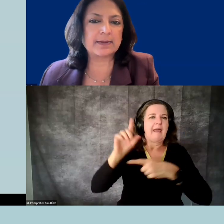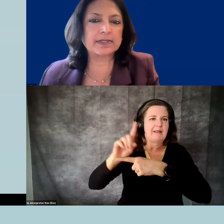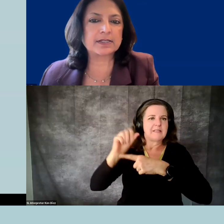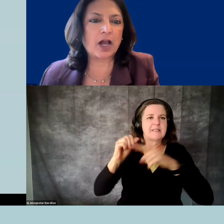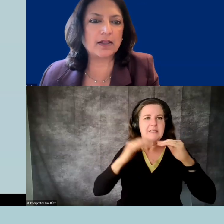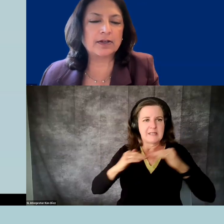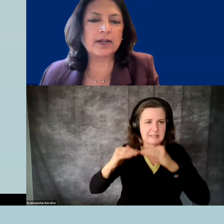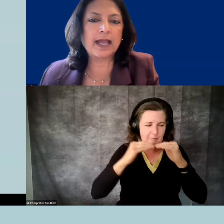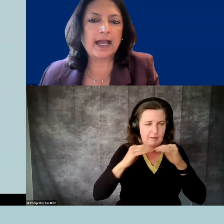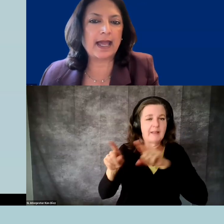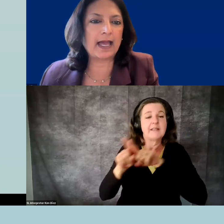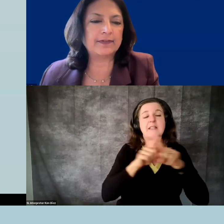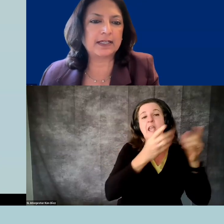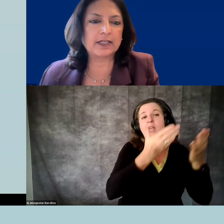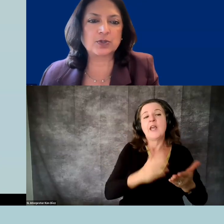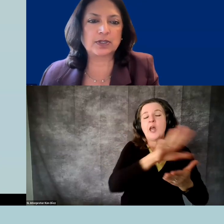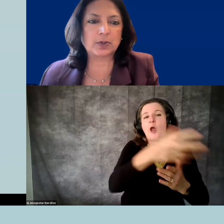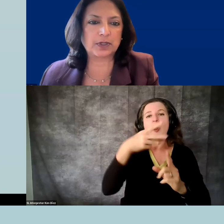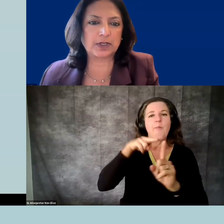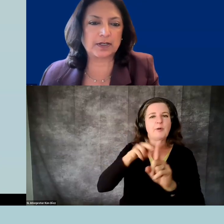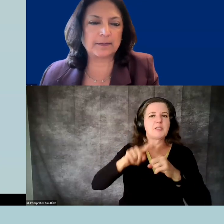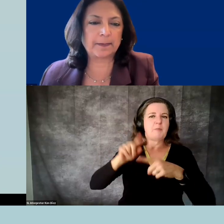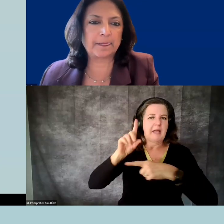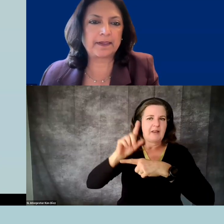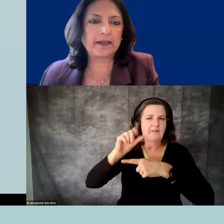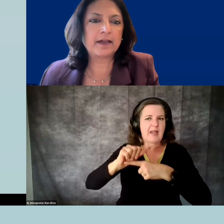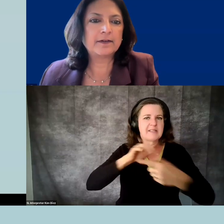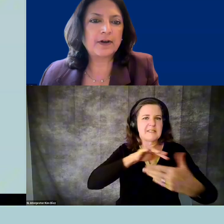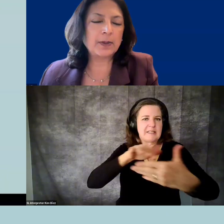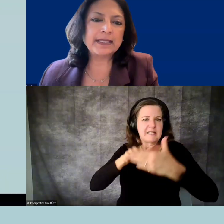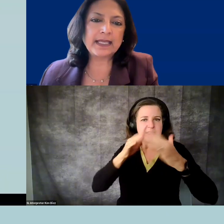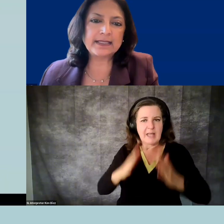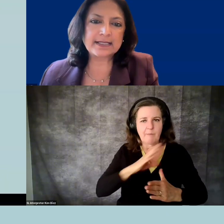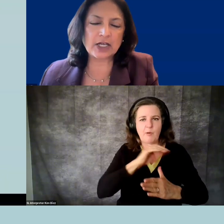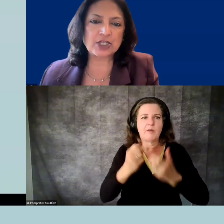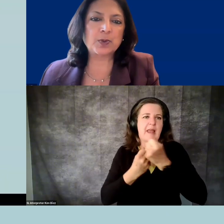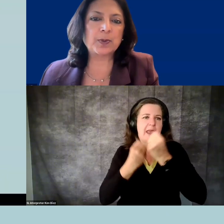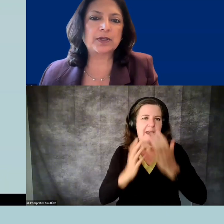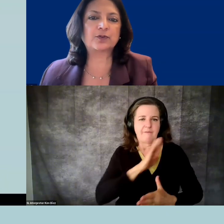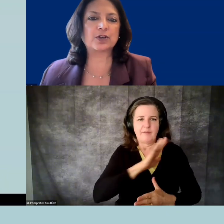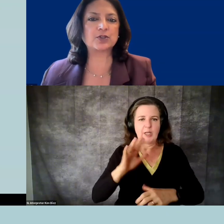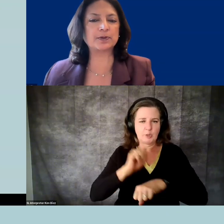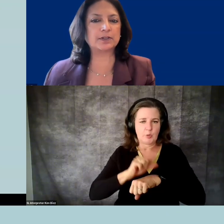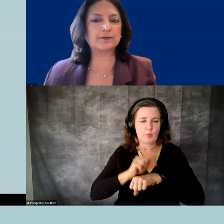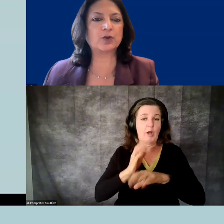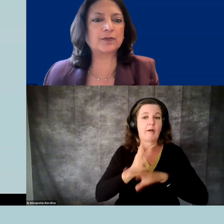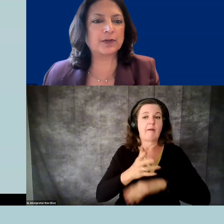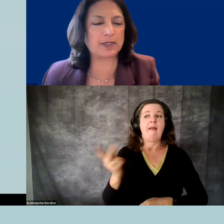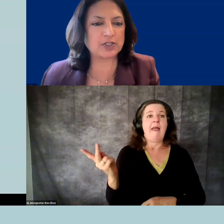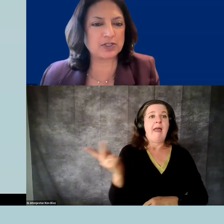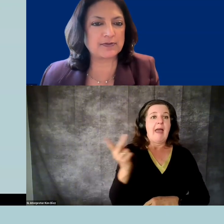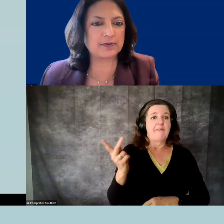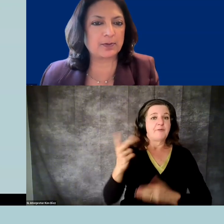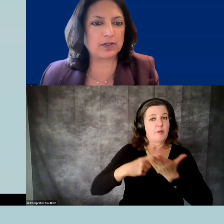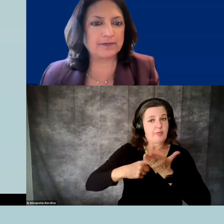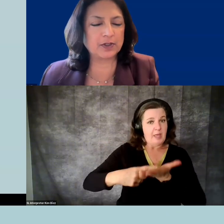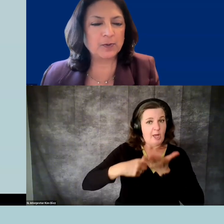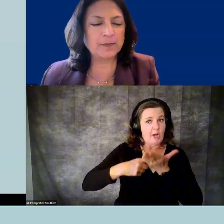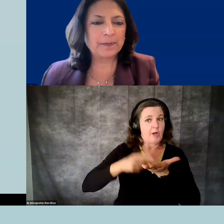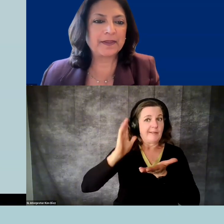disabled scholar and advocate to her work. Following their discussion, we will, of course, open the floor for questions from all of you.